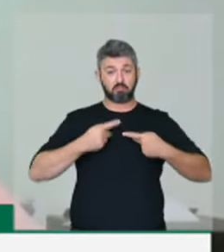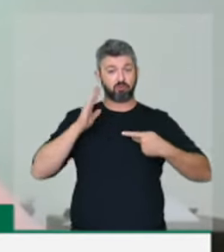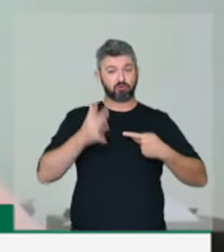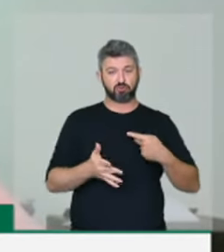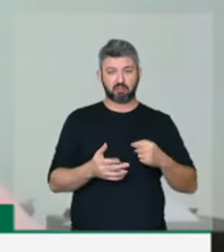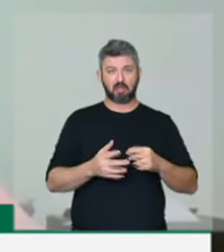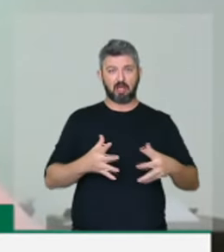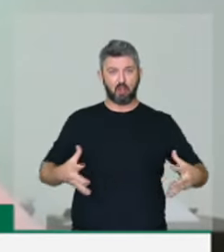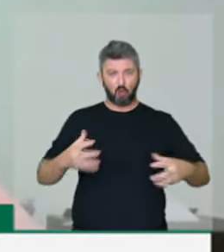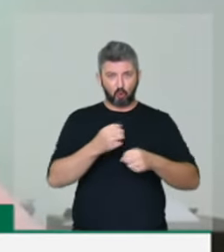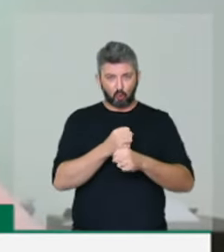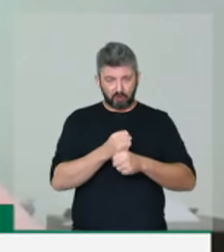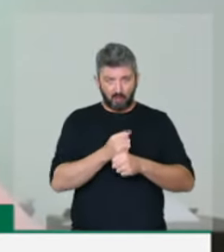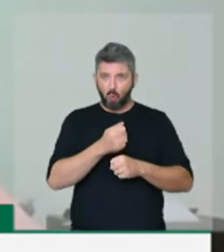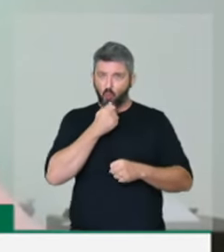AQUI, NÓS SOMOS DESCENDENTES